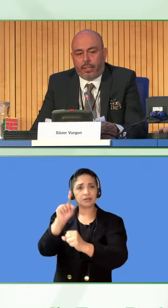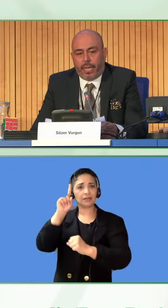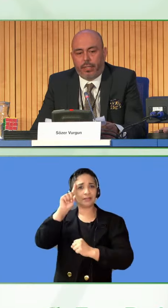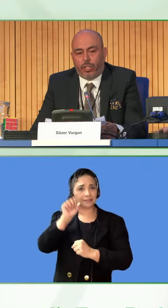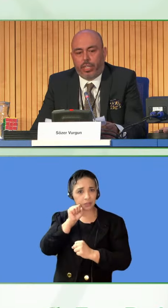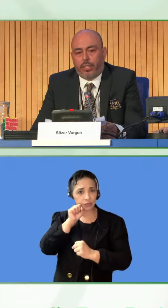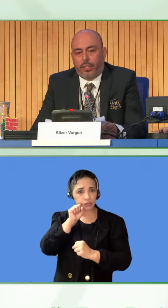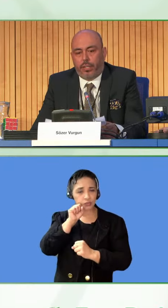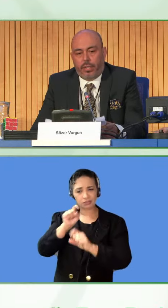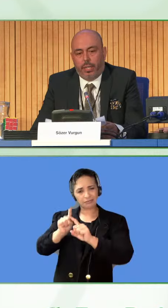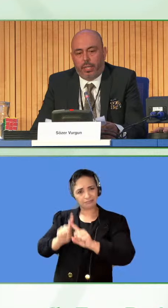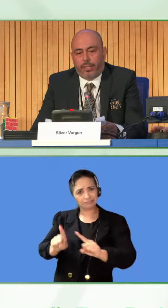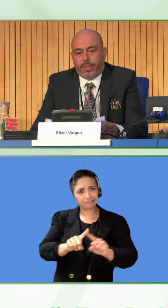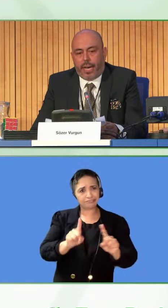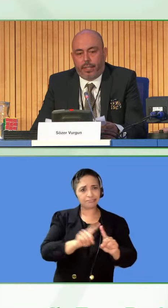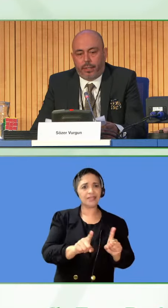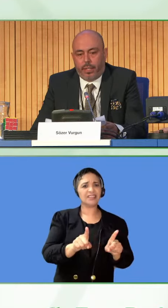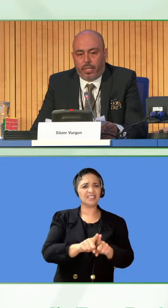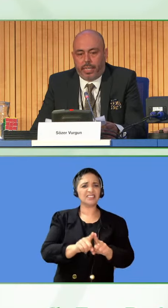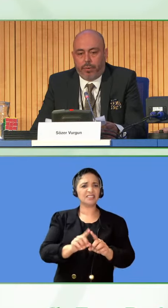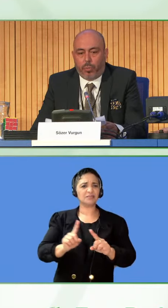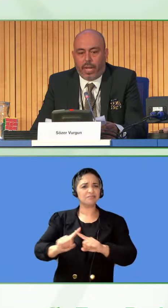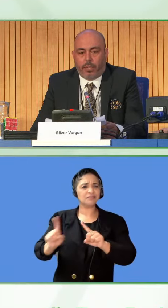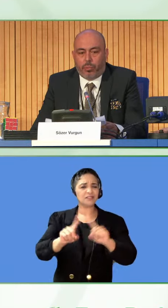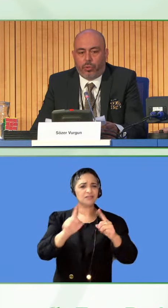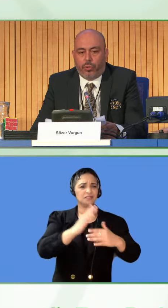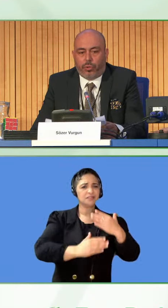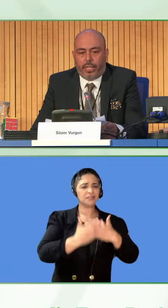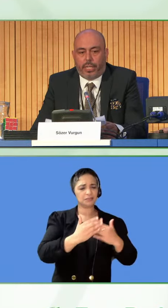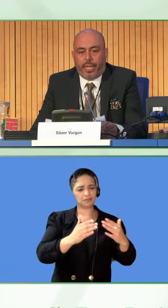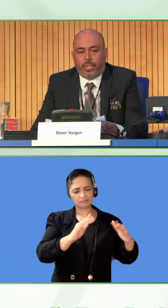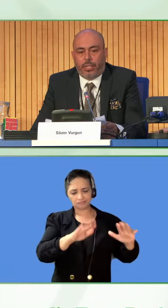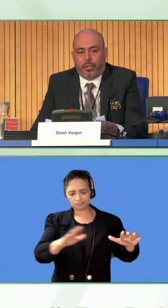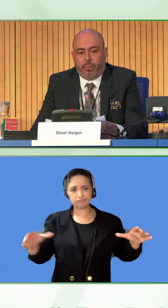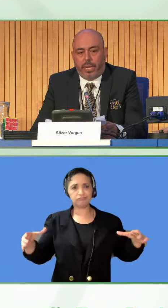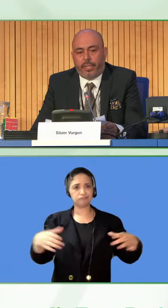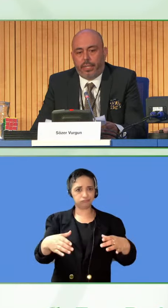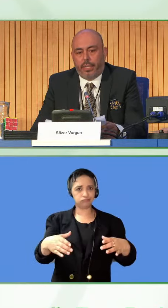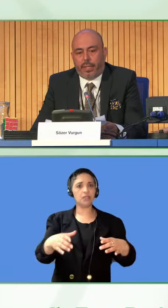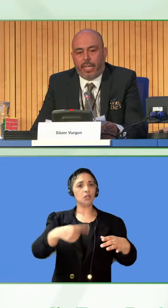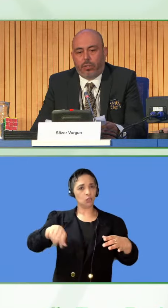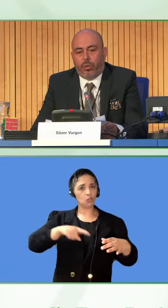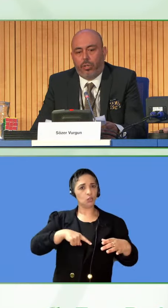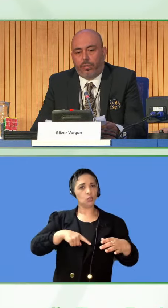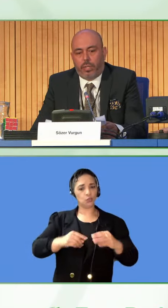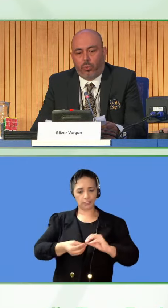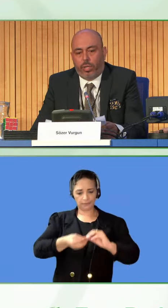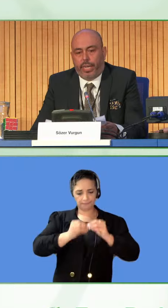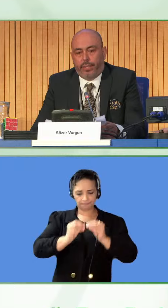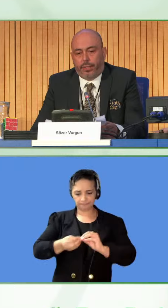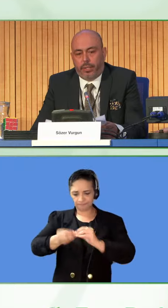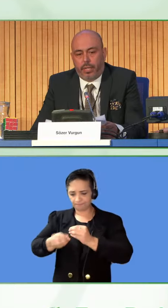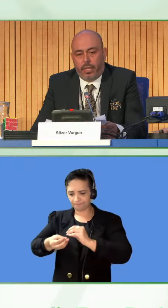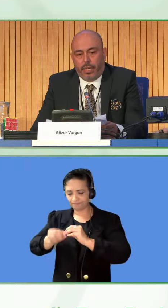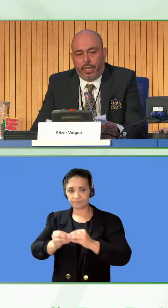They will produce educational materials together.